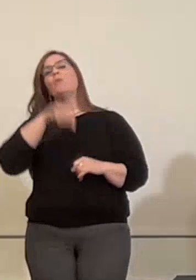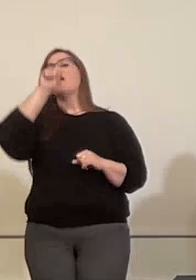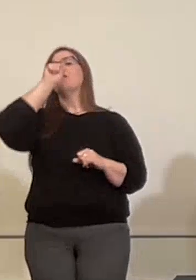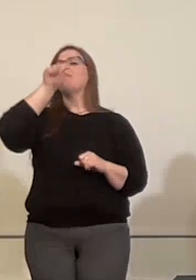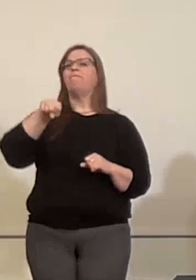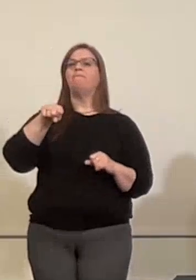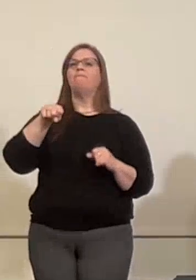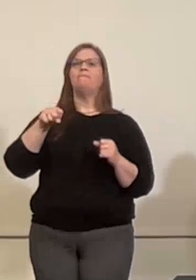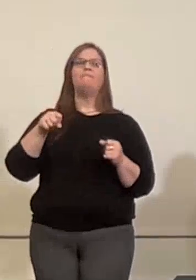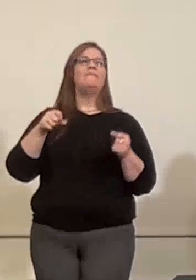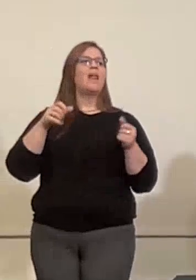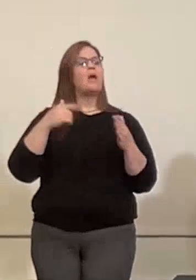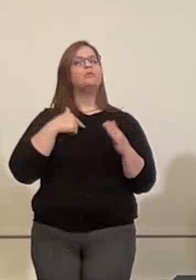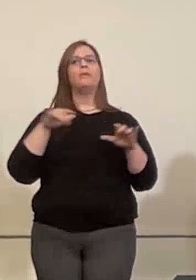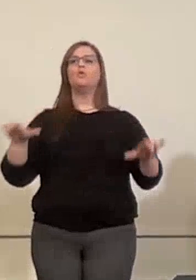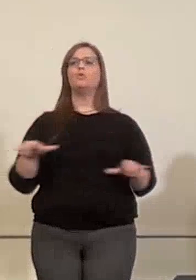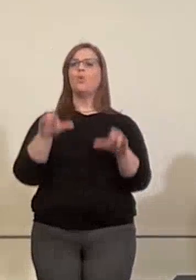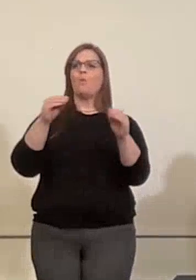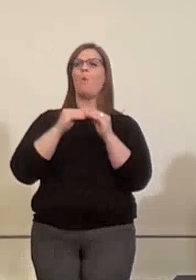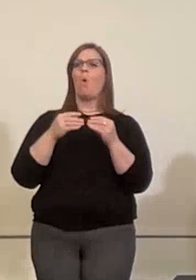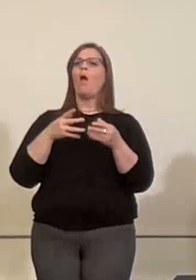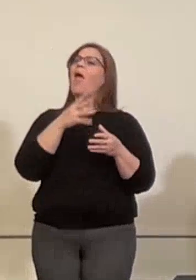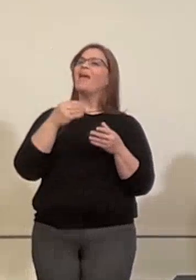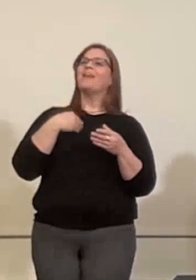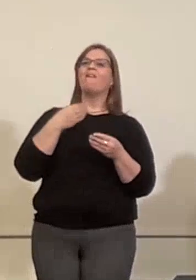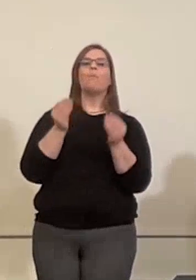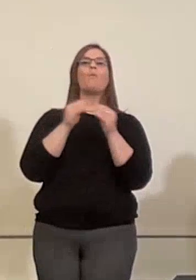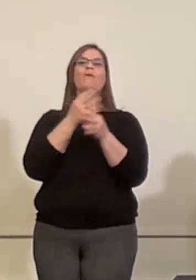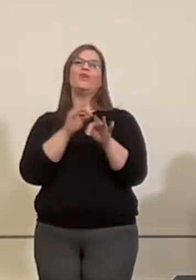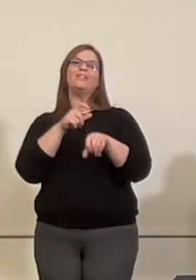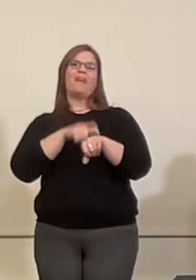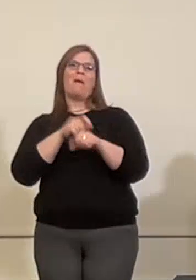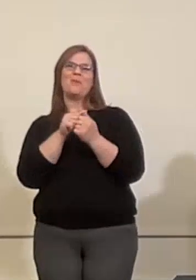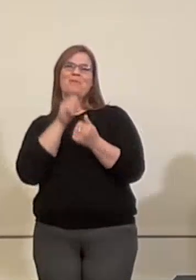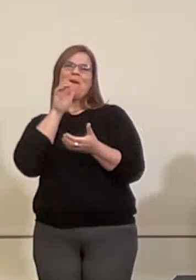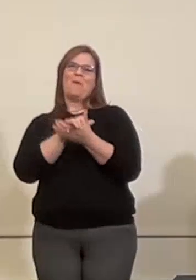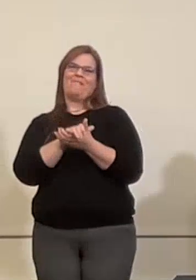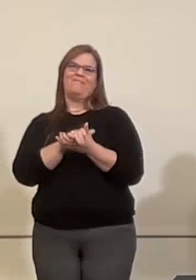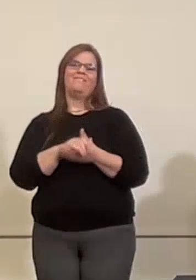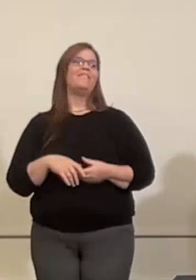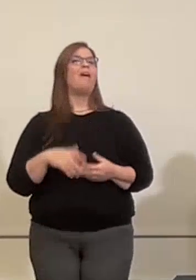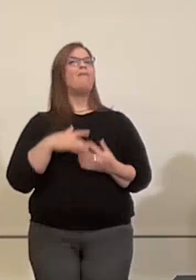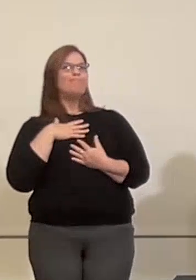more and have more free time with my wife. You know, it's interesting story.